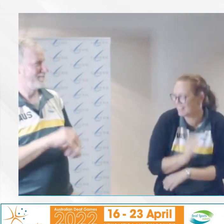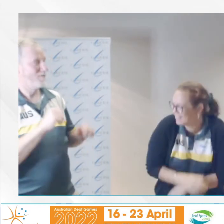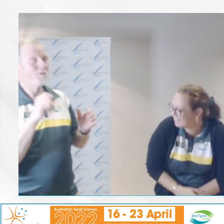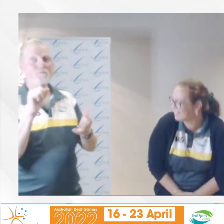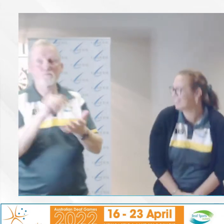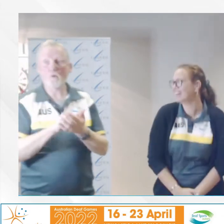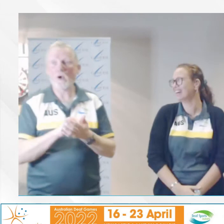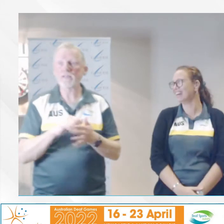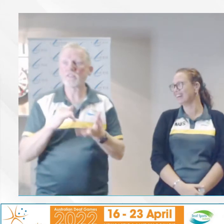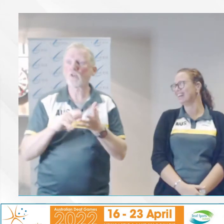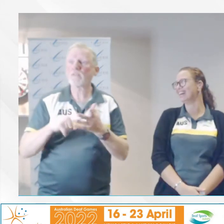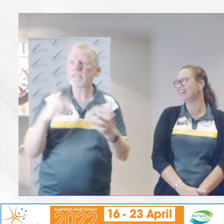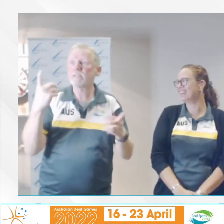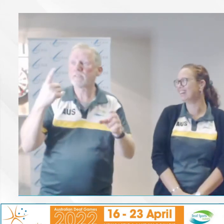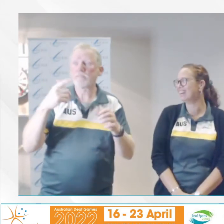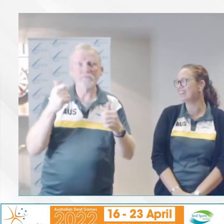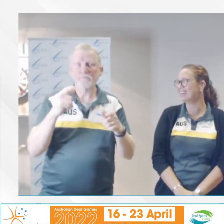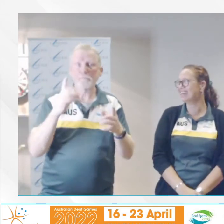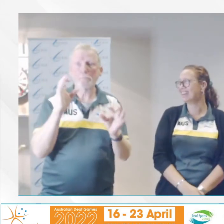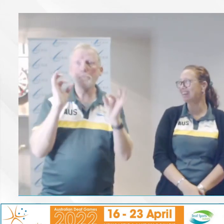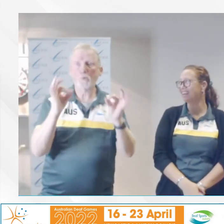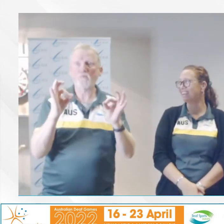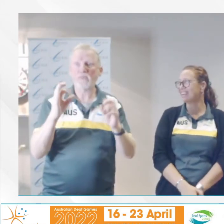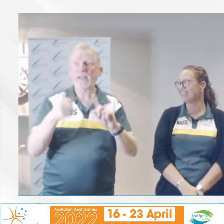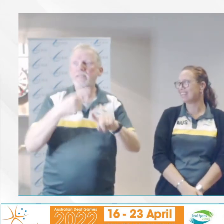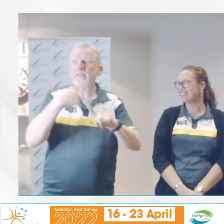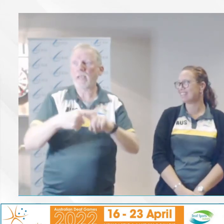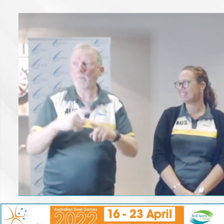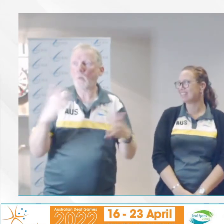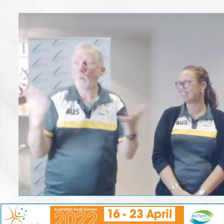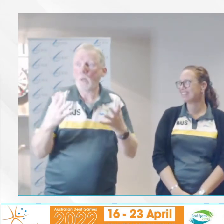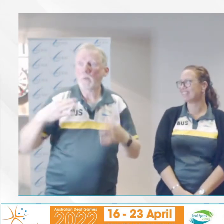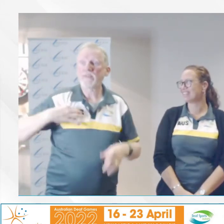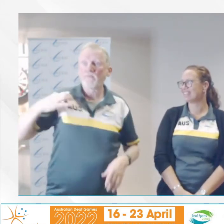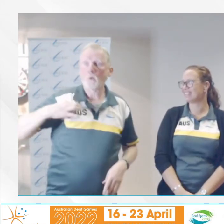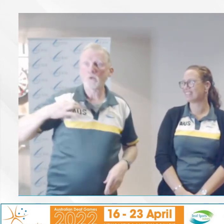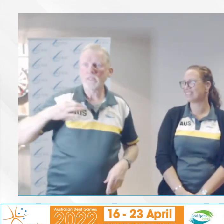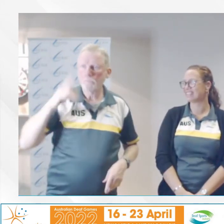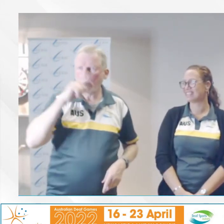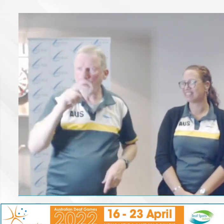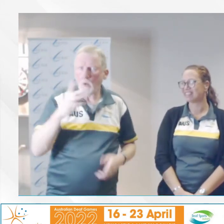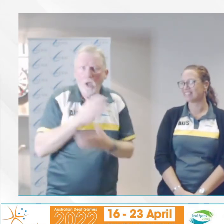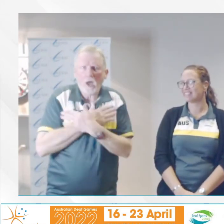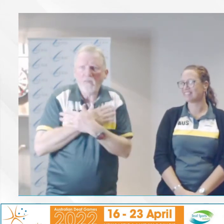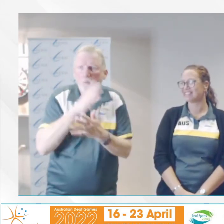we need your help so this is a perfect example where volunteers